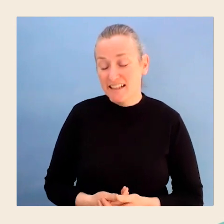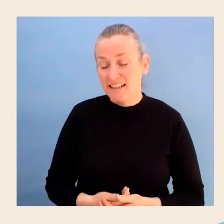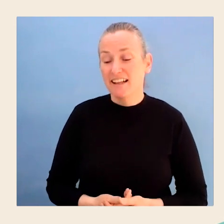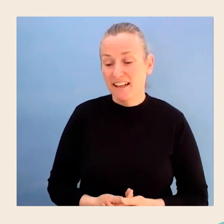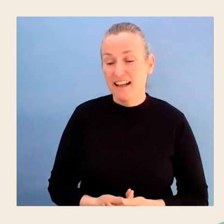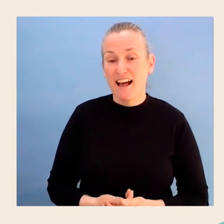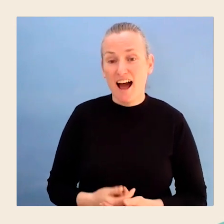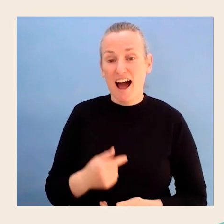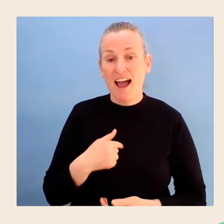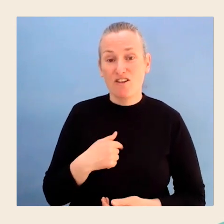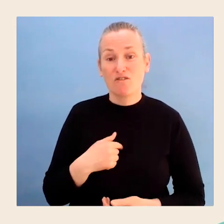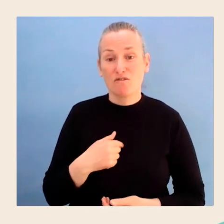I was a real admirer